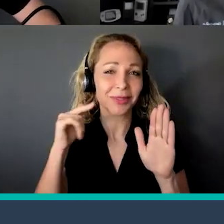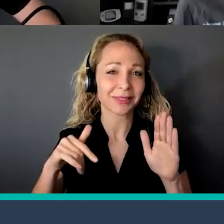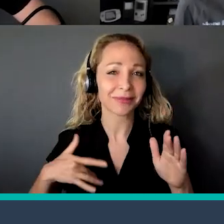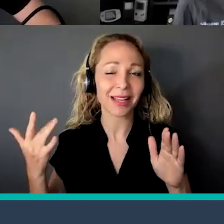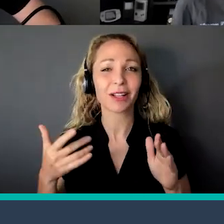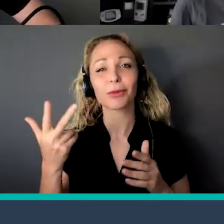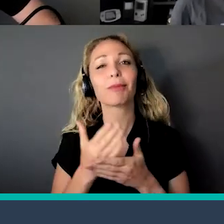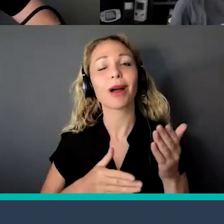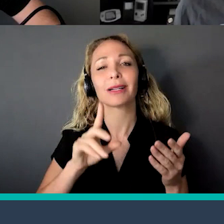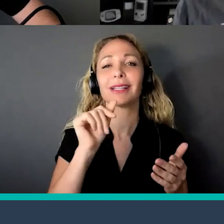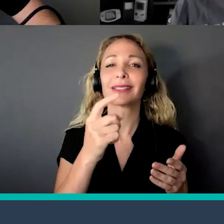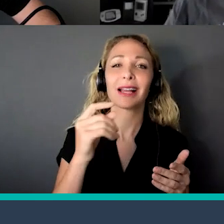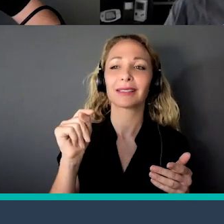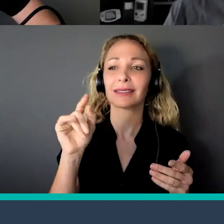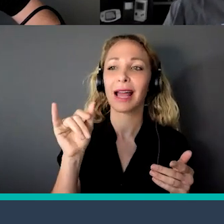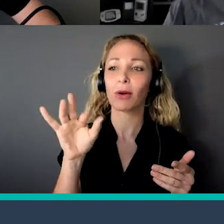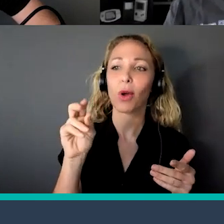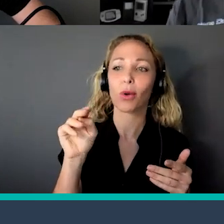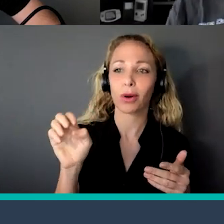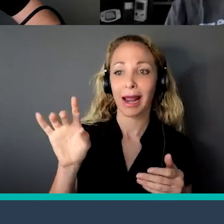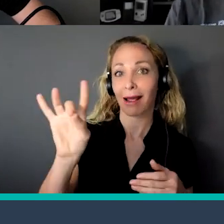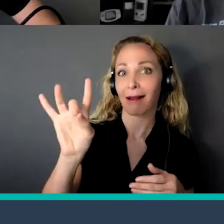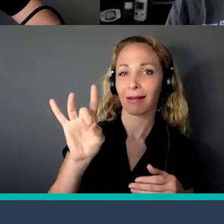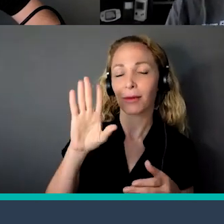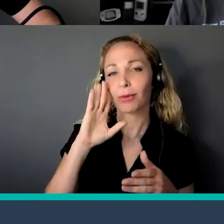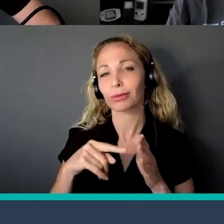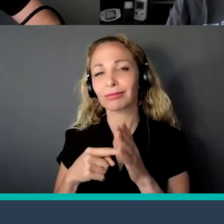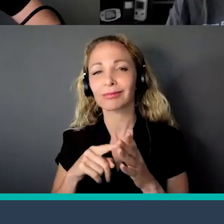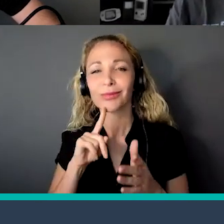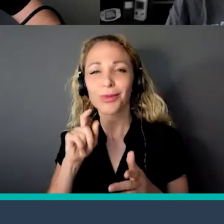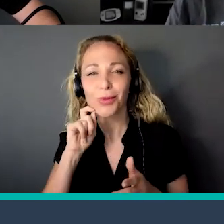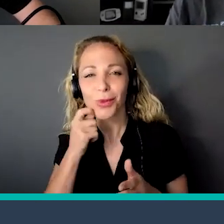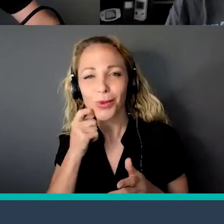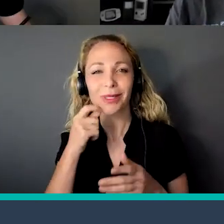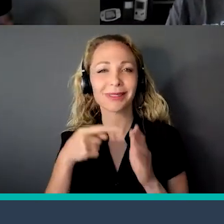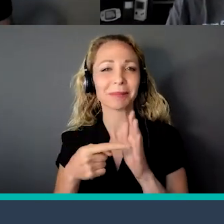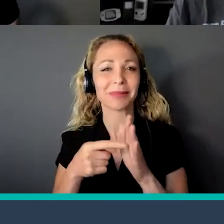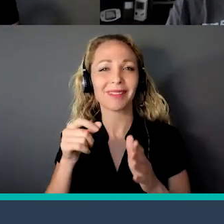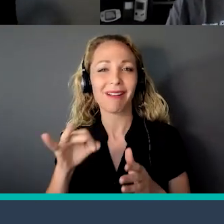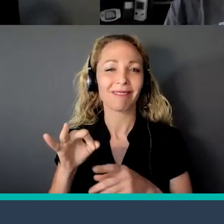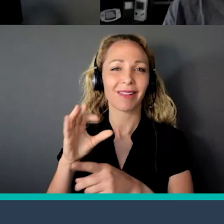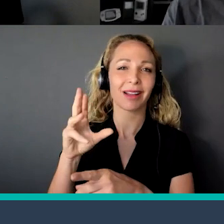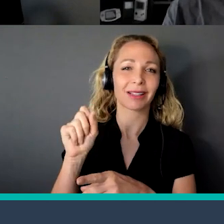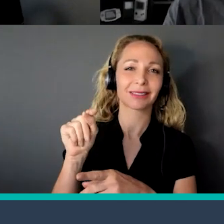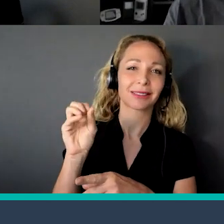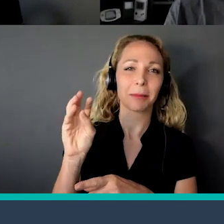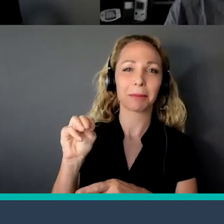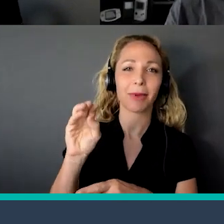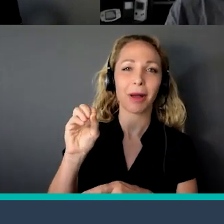DAX AND TYRON OF A8 WILL WALK THROUGH EXAMPLE OF CUSTOM OBJECTS.